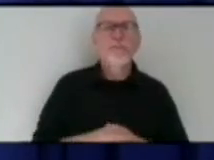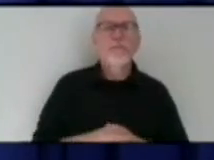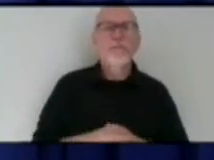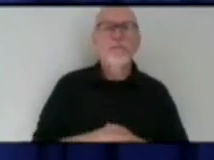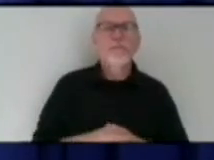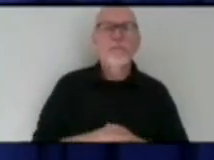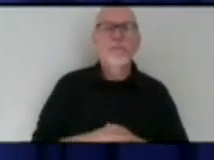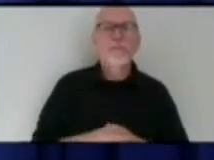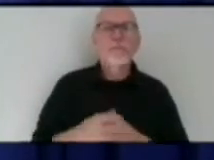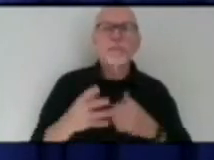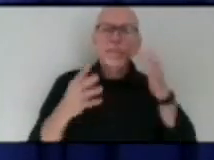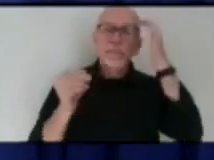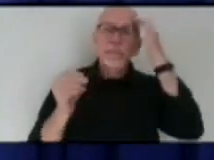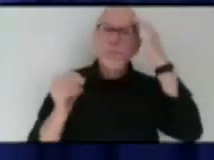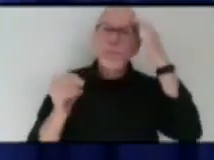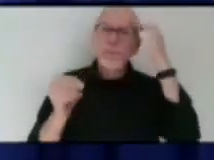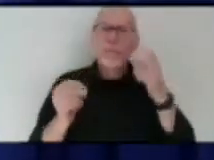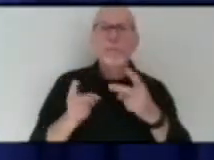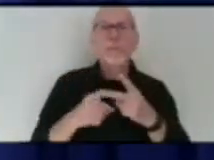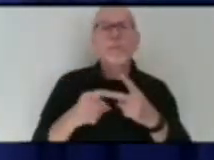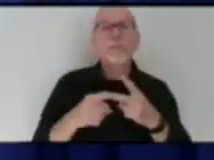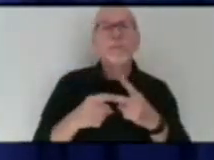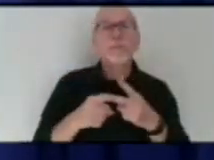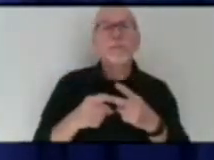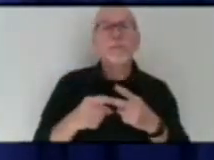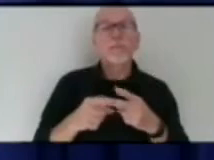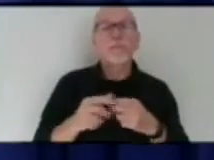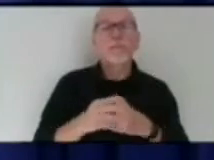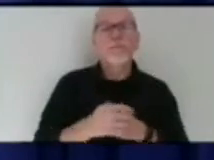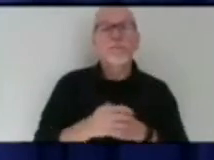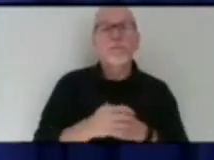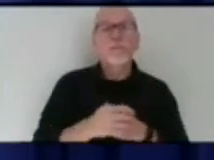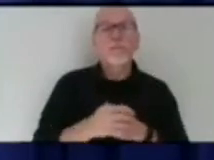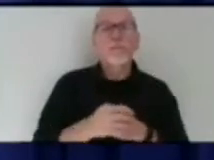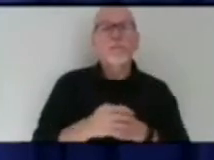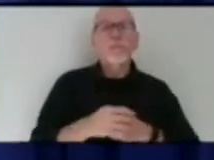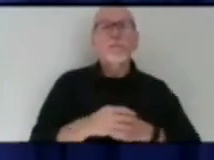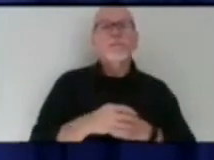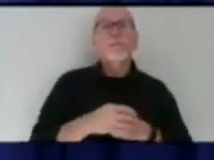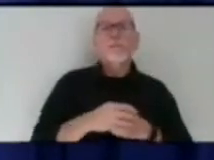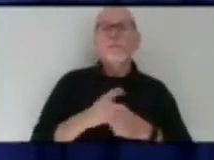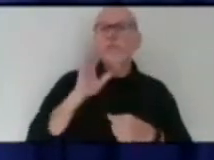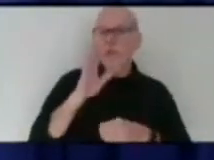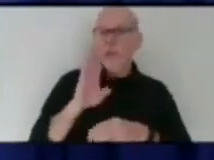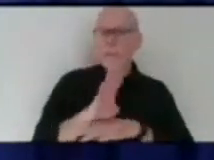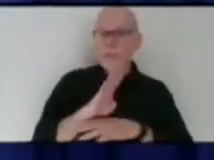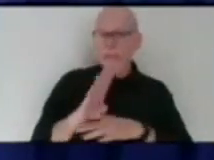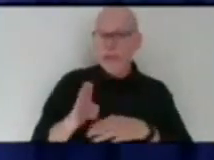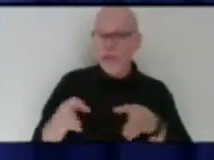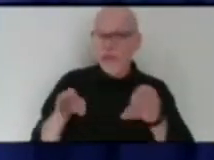and secondly, well, you asked it, Will businesses closed down? I mean, we're